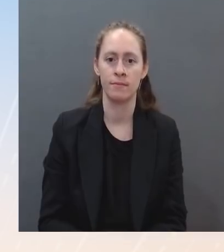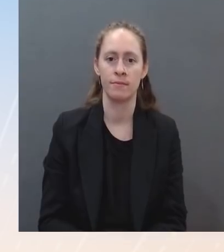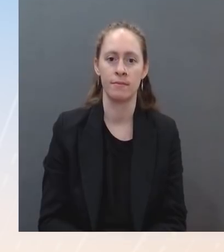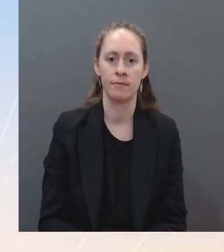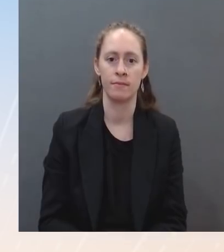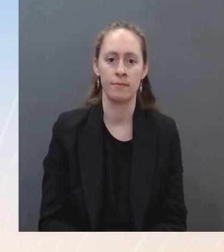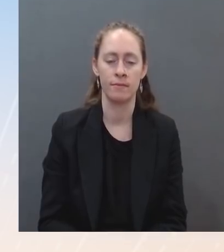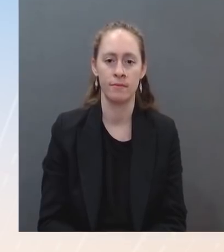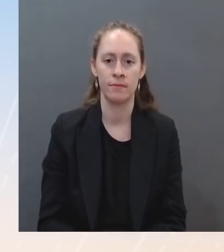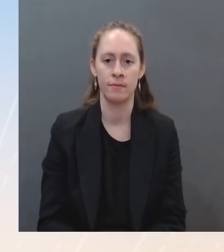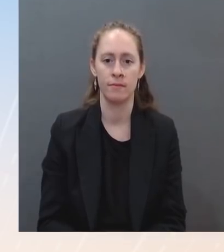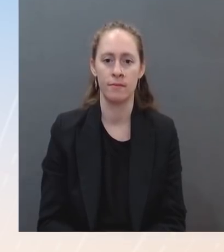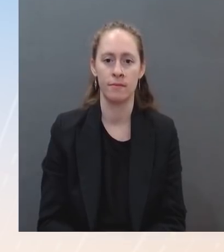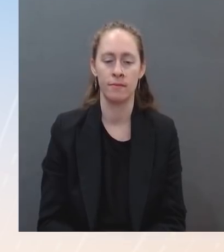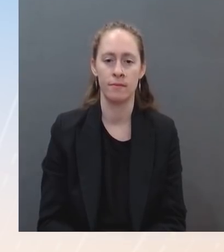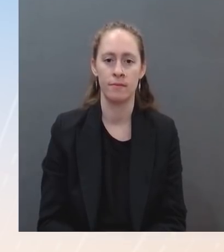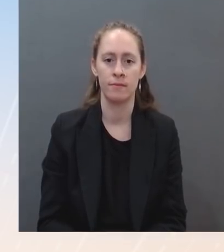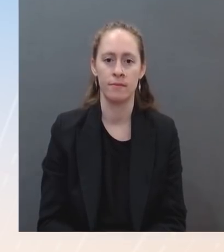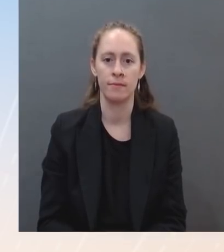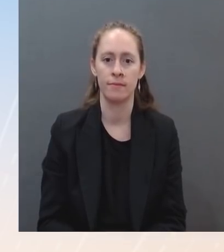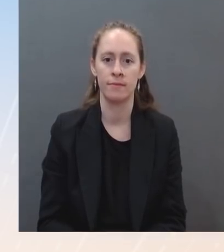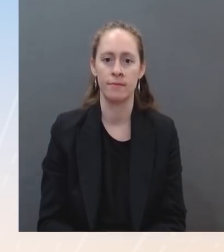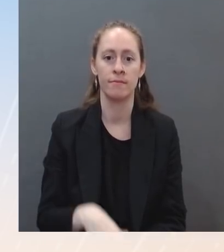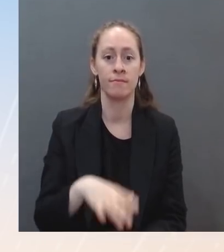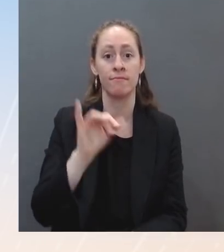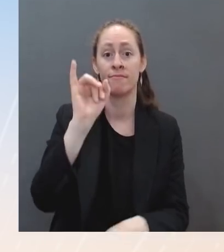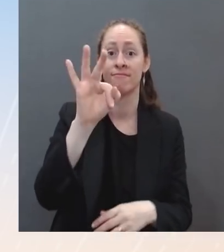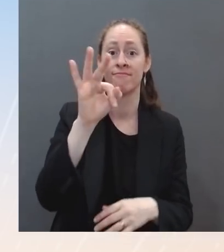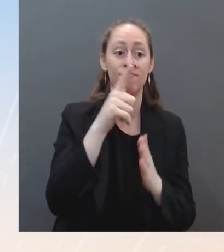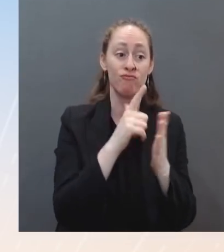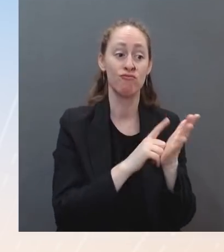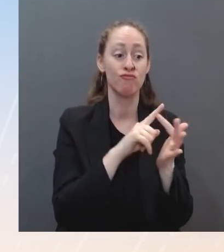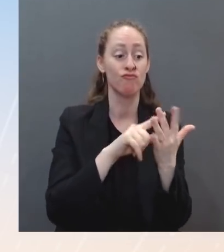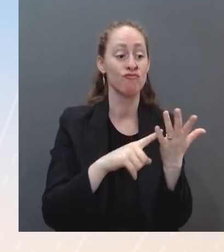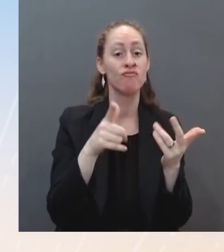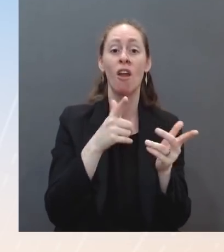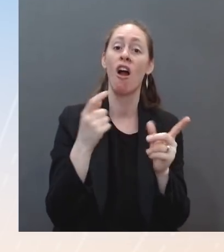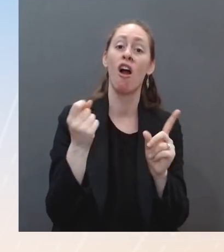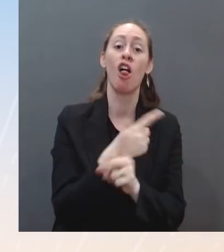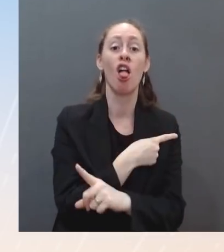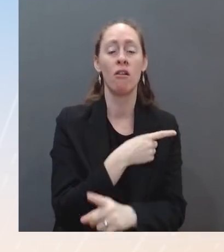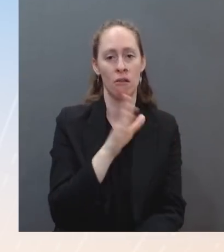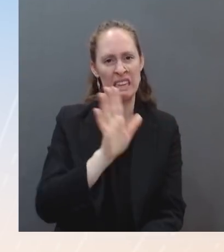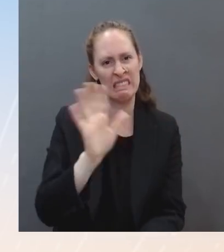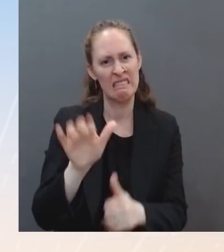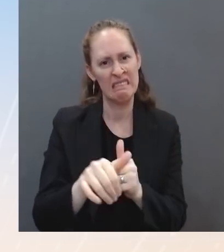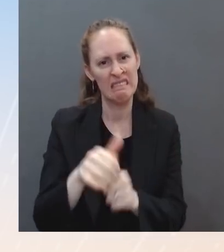or try to unlawfully enter the United States. The Department of Homeland Security, as I noted yesterday,